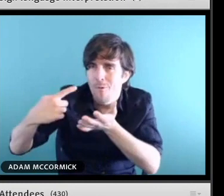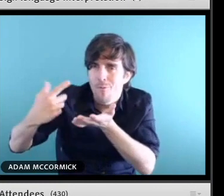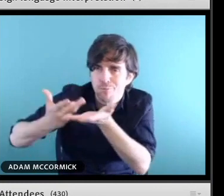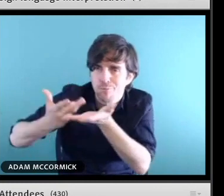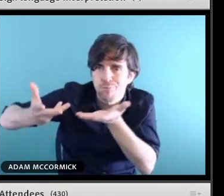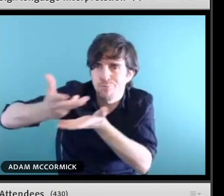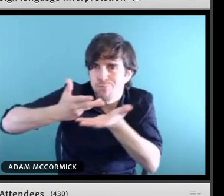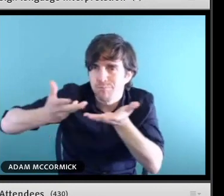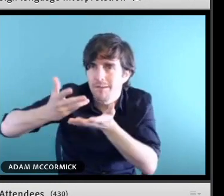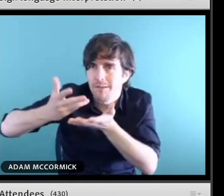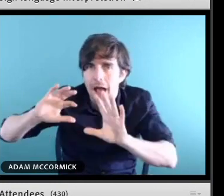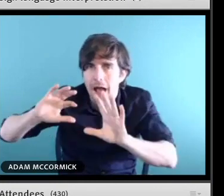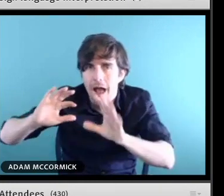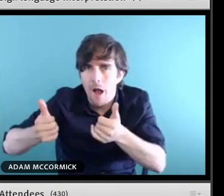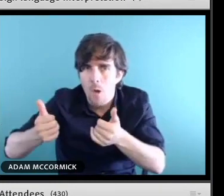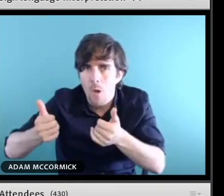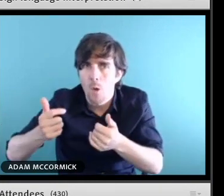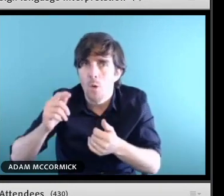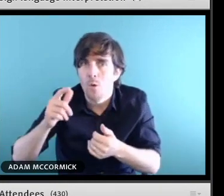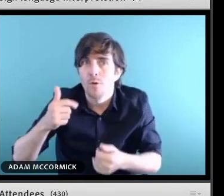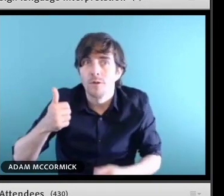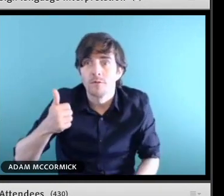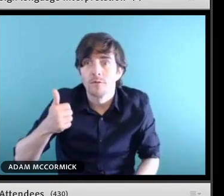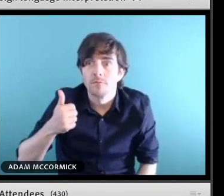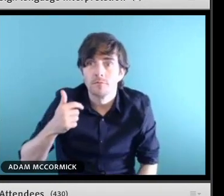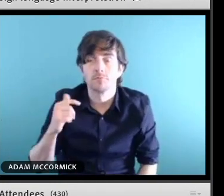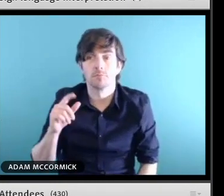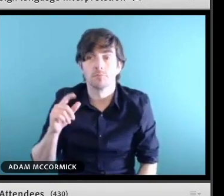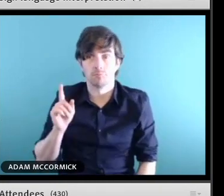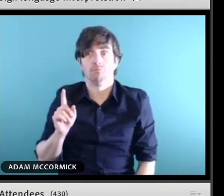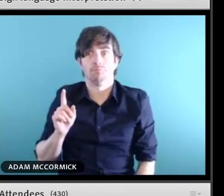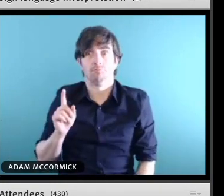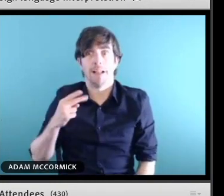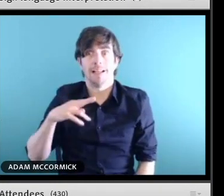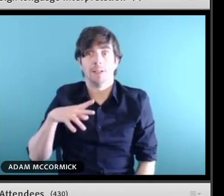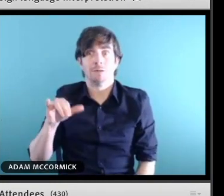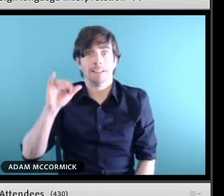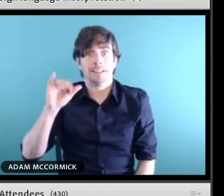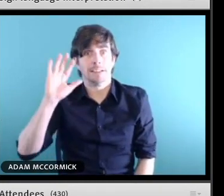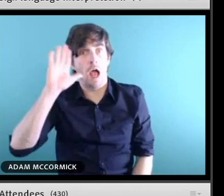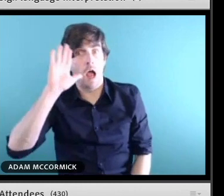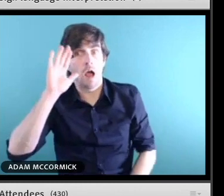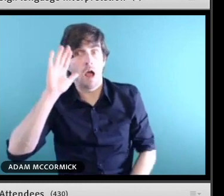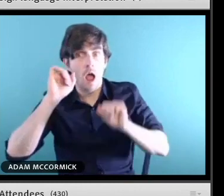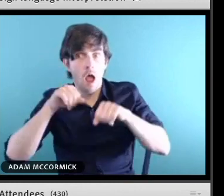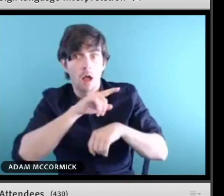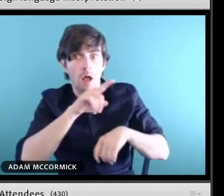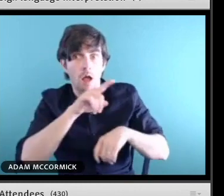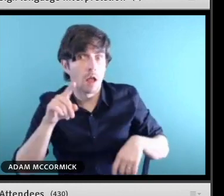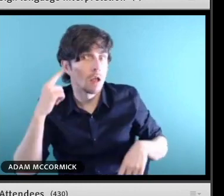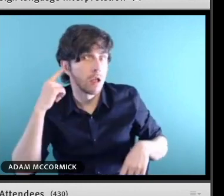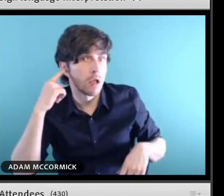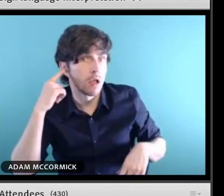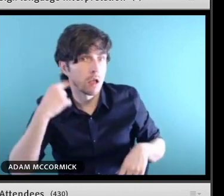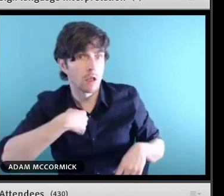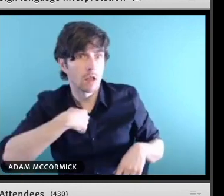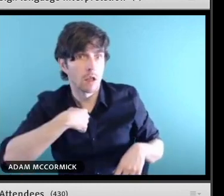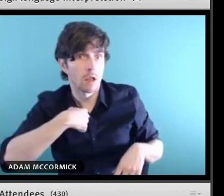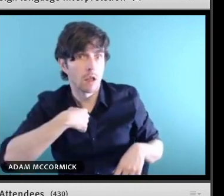Thank you very much. So basically our partnership with the organizations of